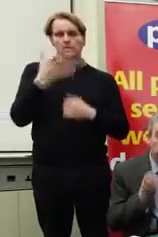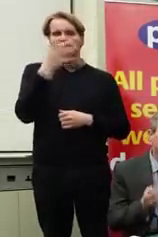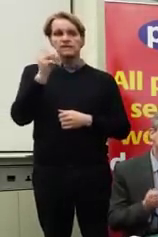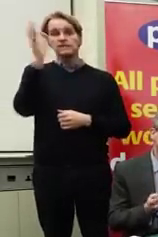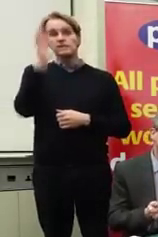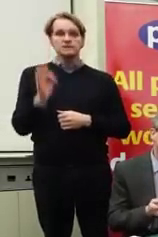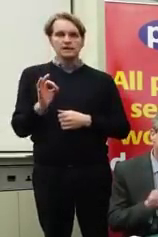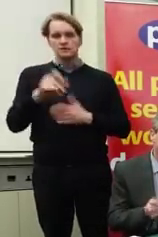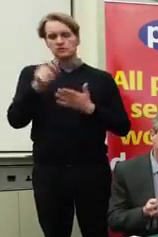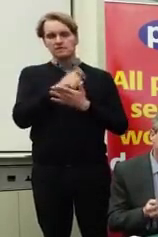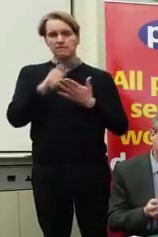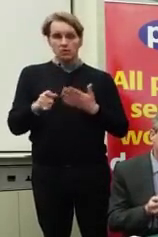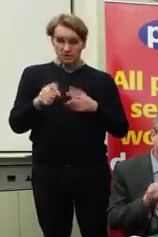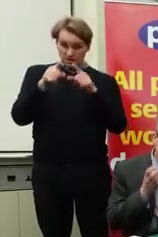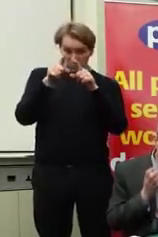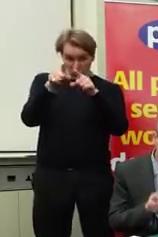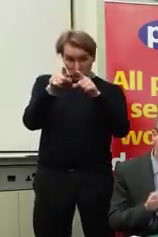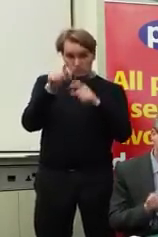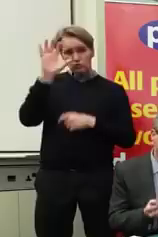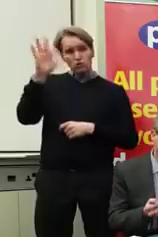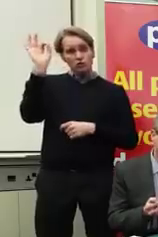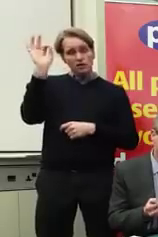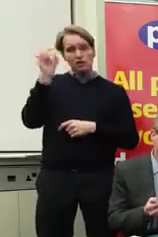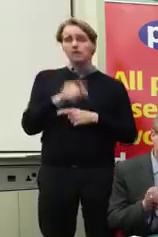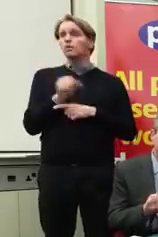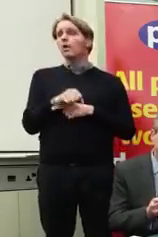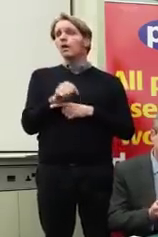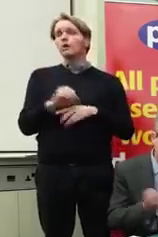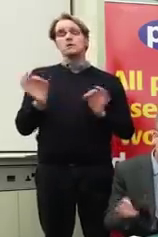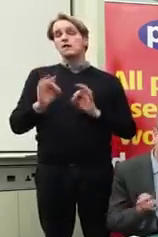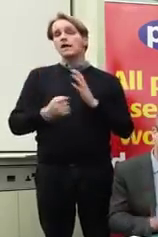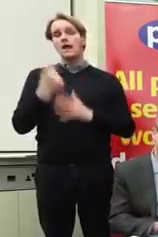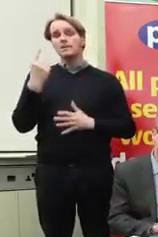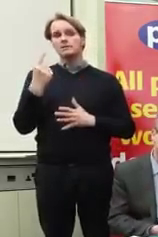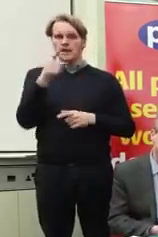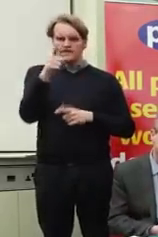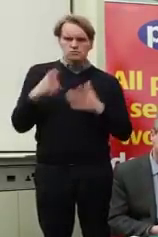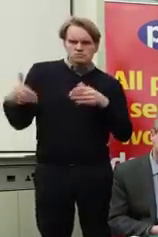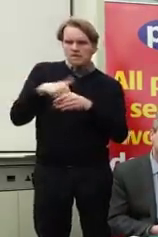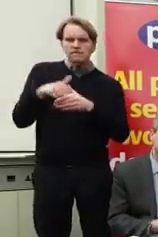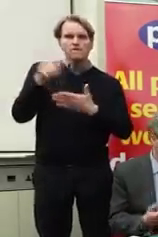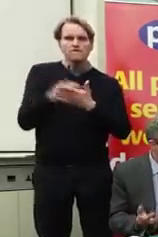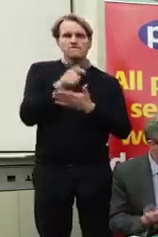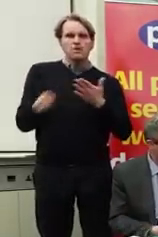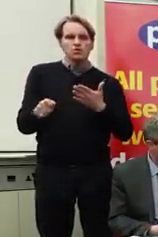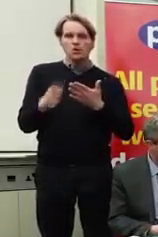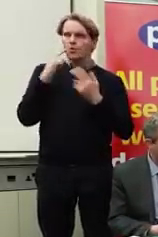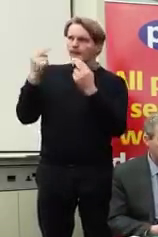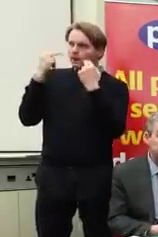the ones who will make that happen and if we do get such a vote I think with this government being in the state it's in, we can indeed get a better pay rise